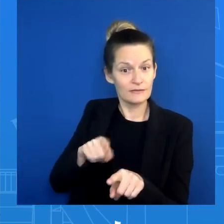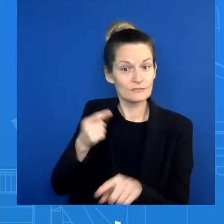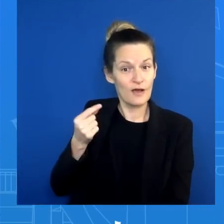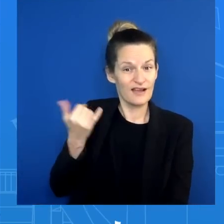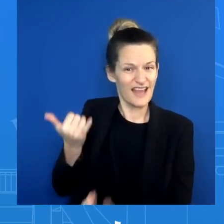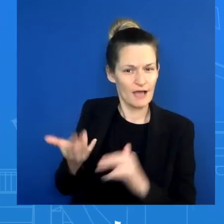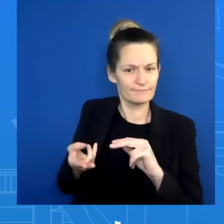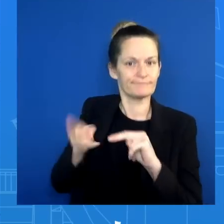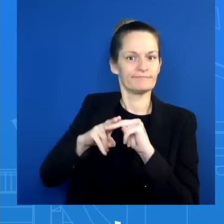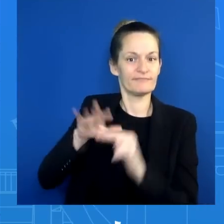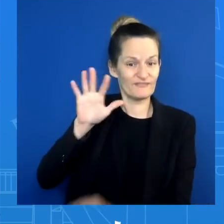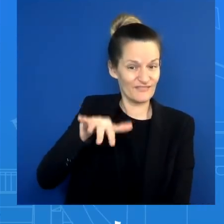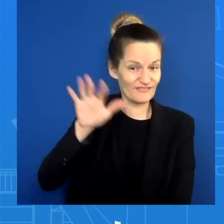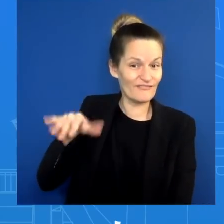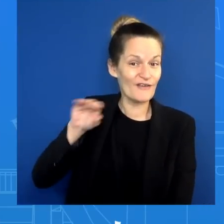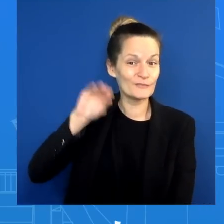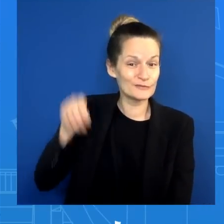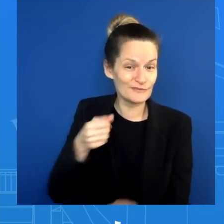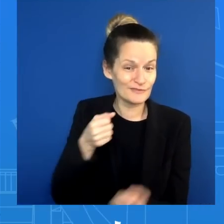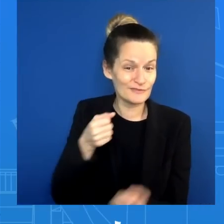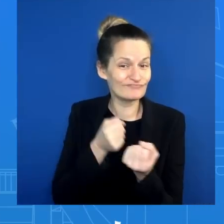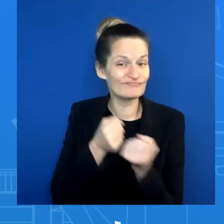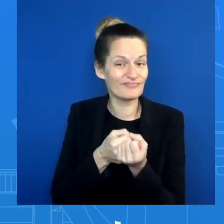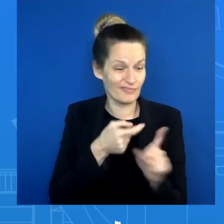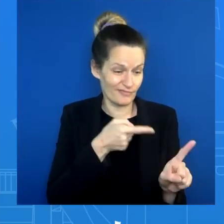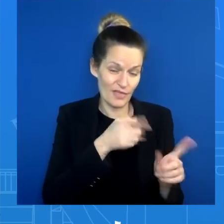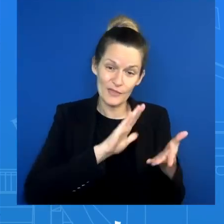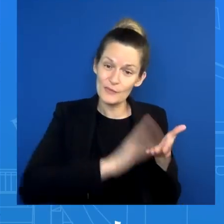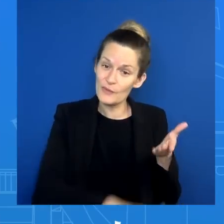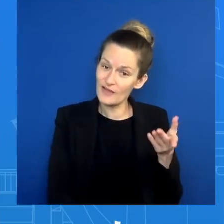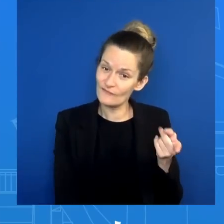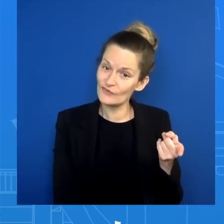The Economist YouGov survey of 1500 adults in July